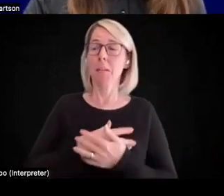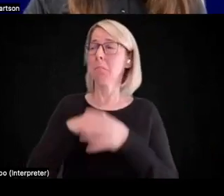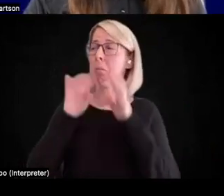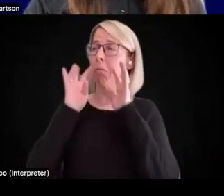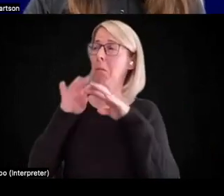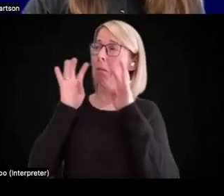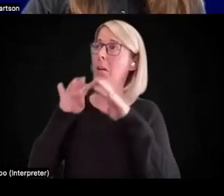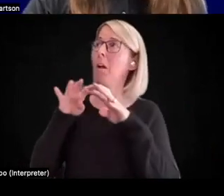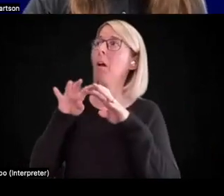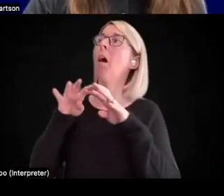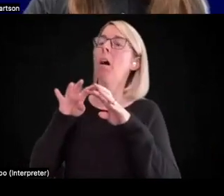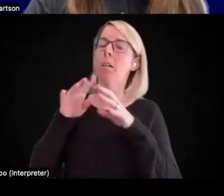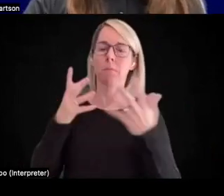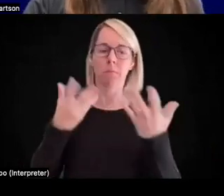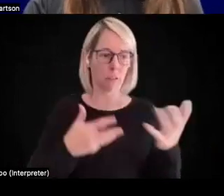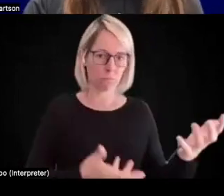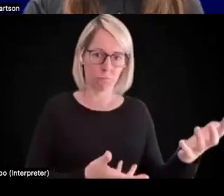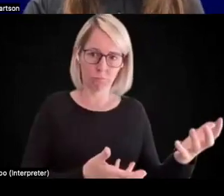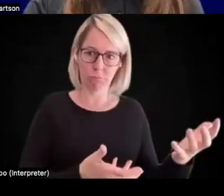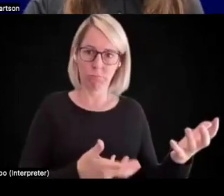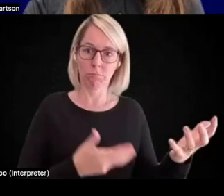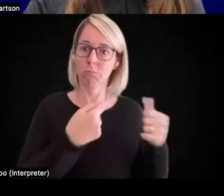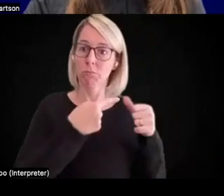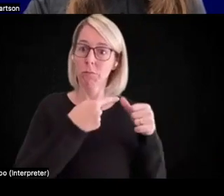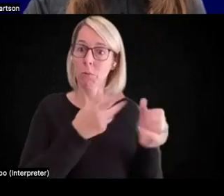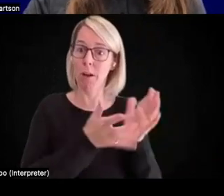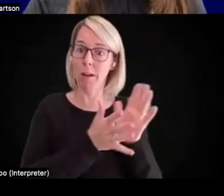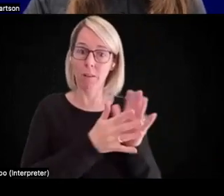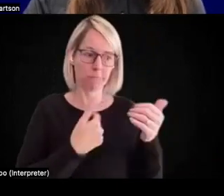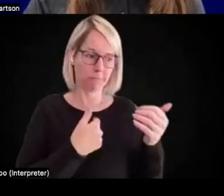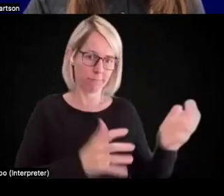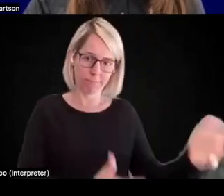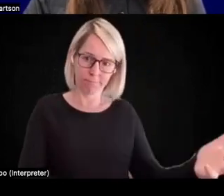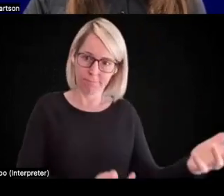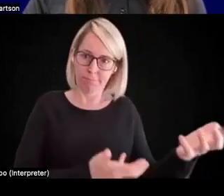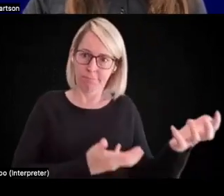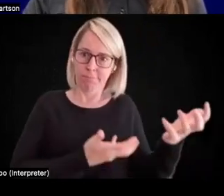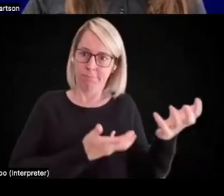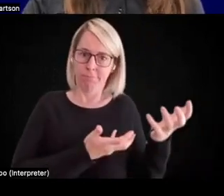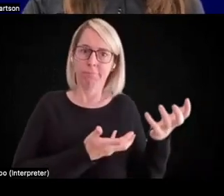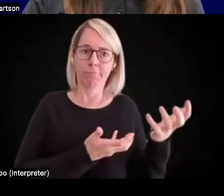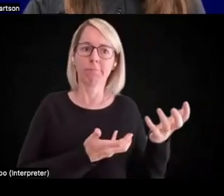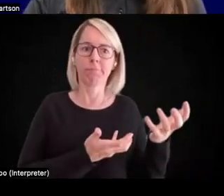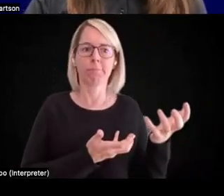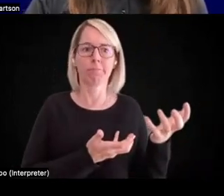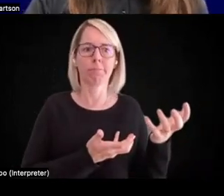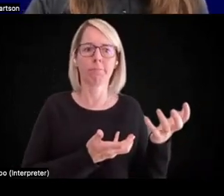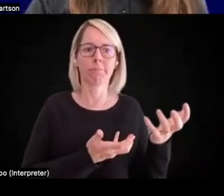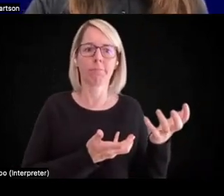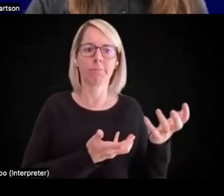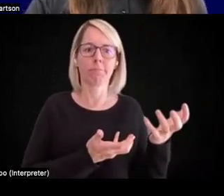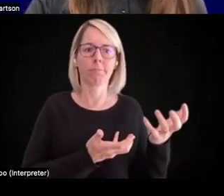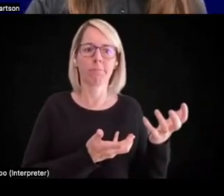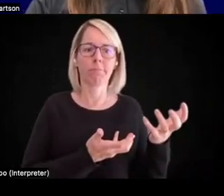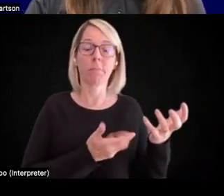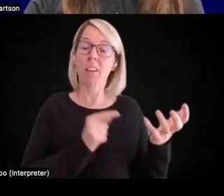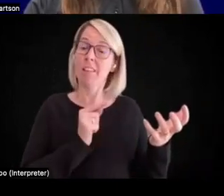the crying? Yes, they do, they pick the baby up. But is it matching and empathetic? There